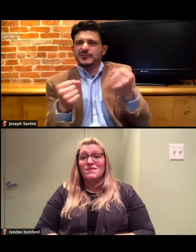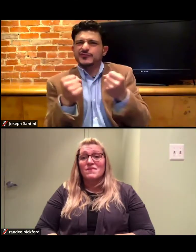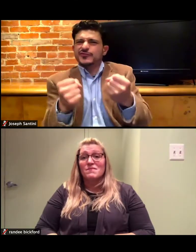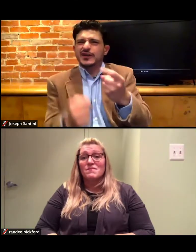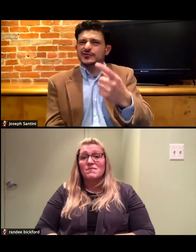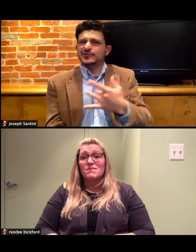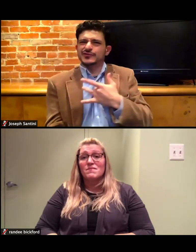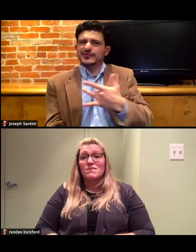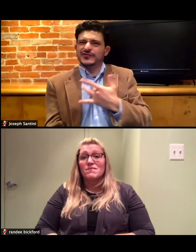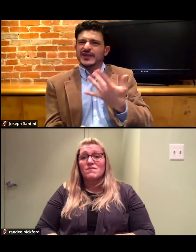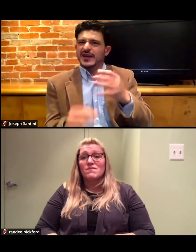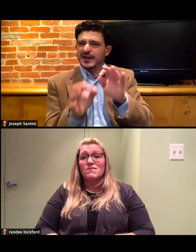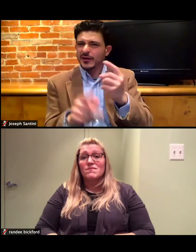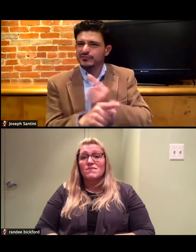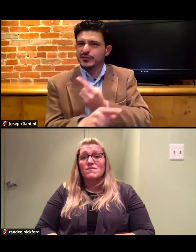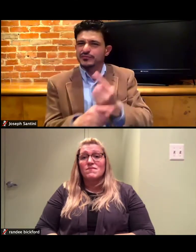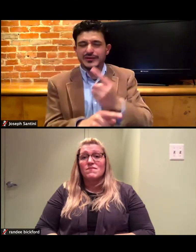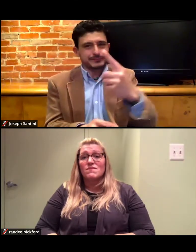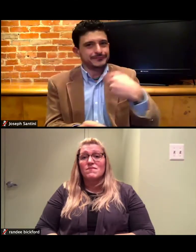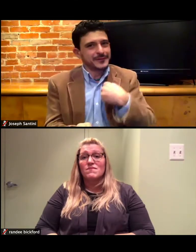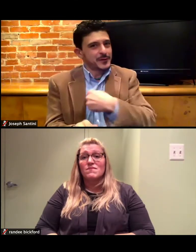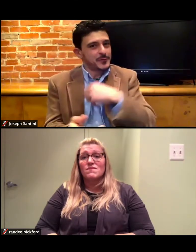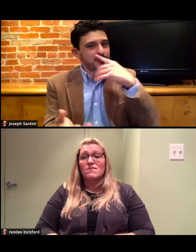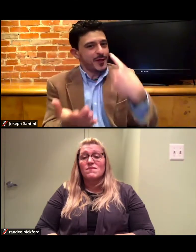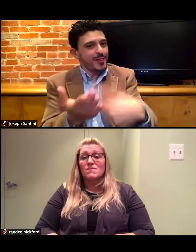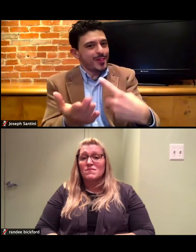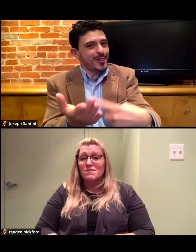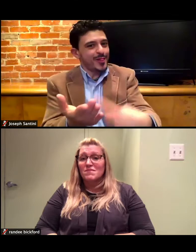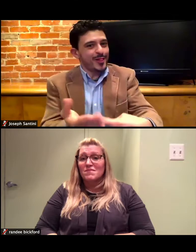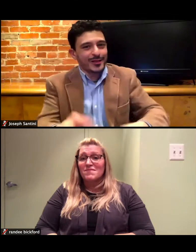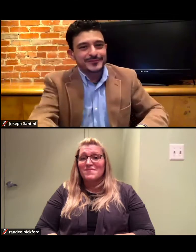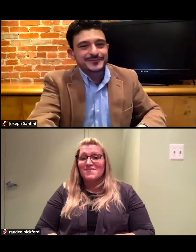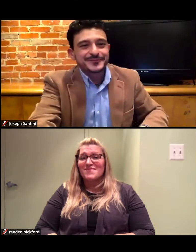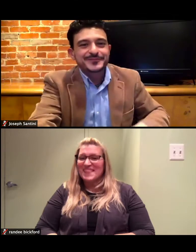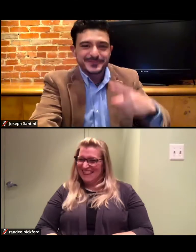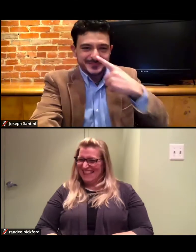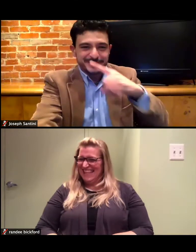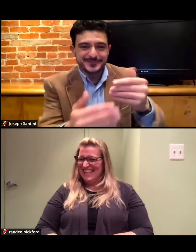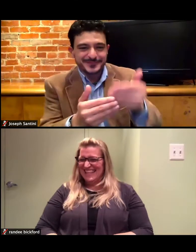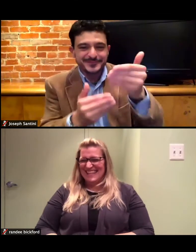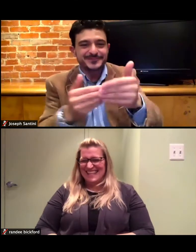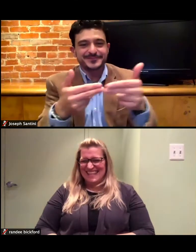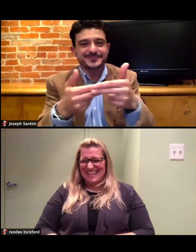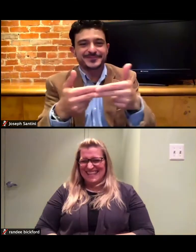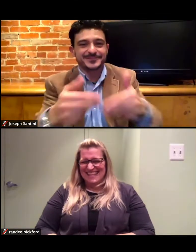So, what kind of strategies do you feel is appropriate and we'll have some discussions about that